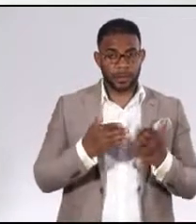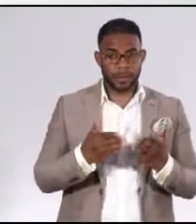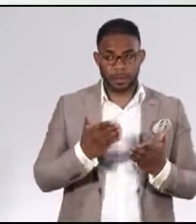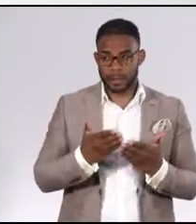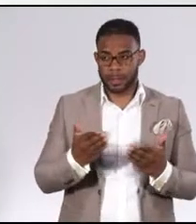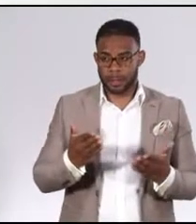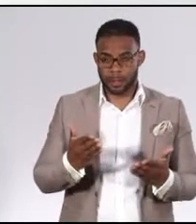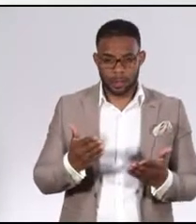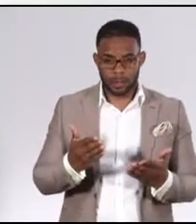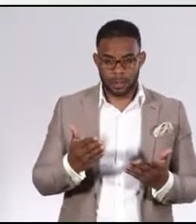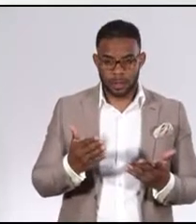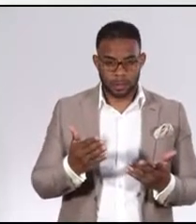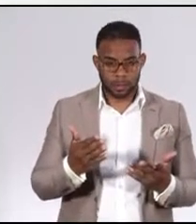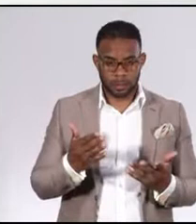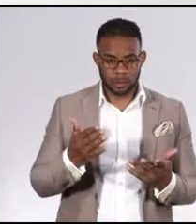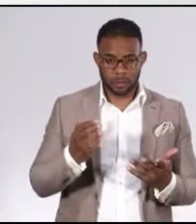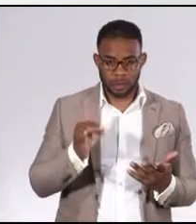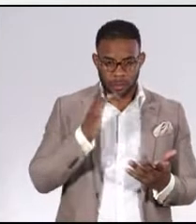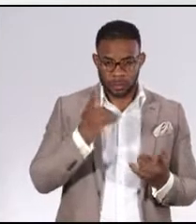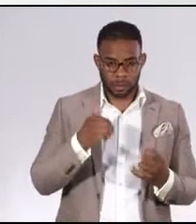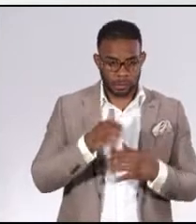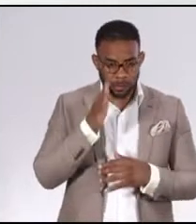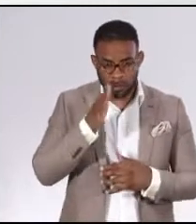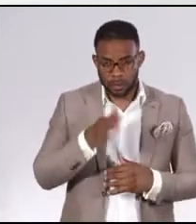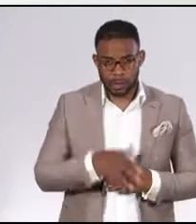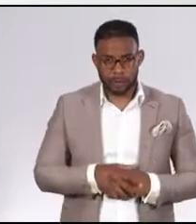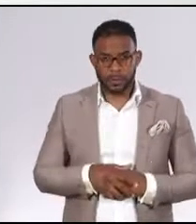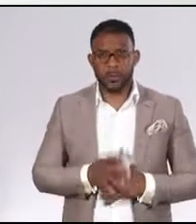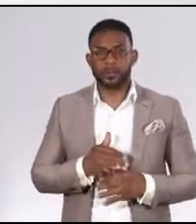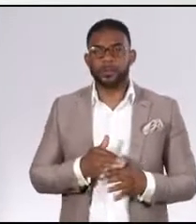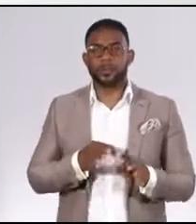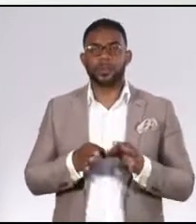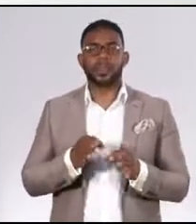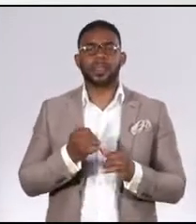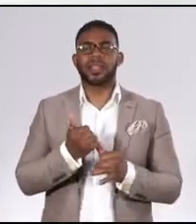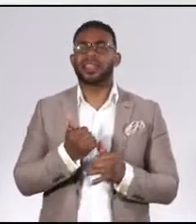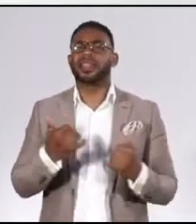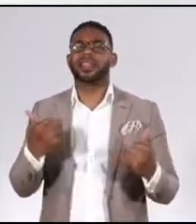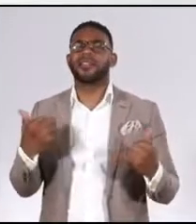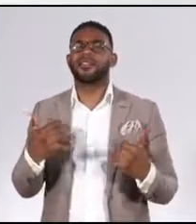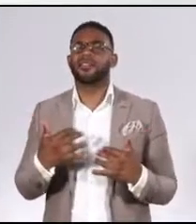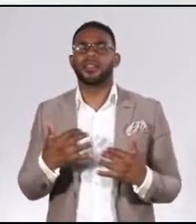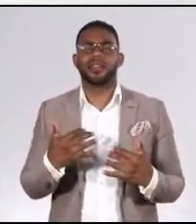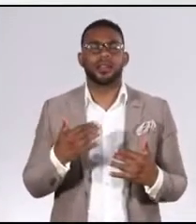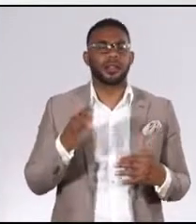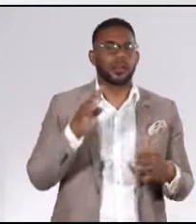uh that will come in the future. We want to explore any fears, worries, concerns.